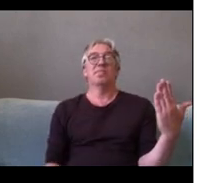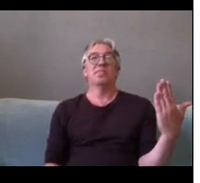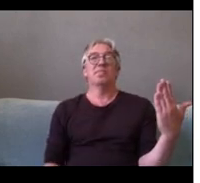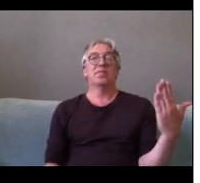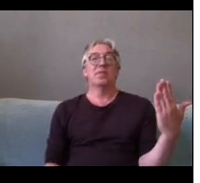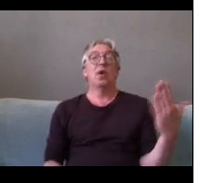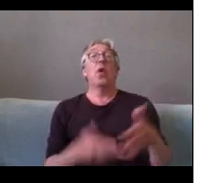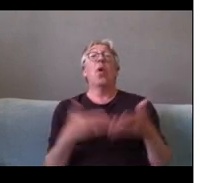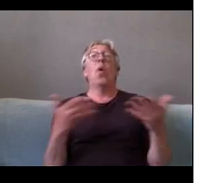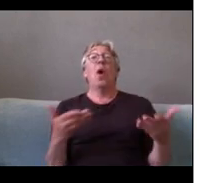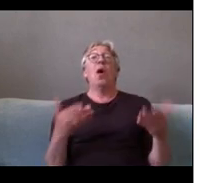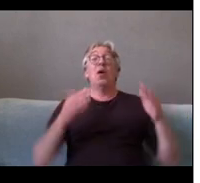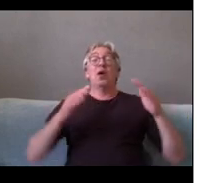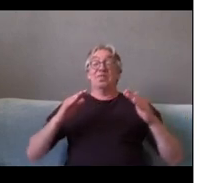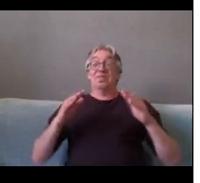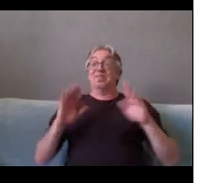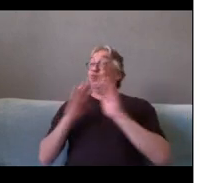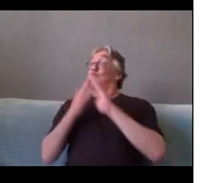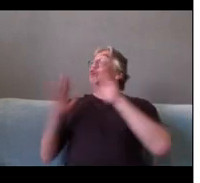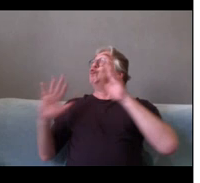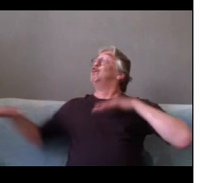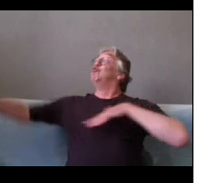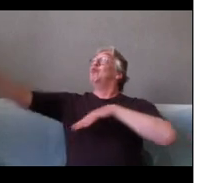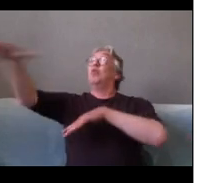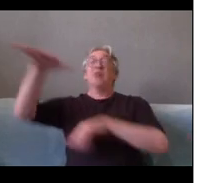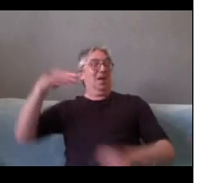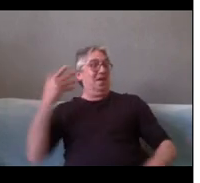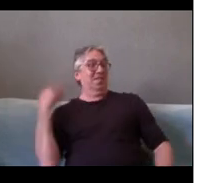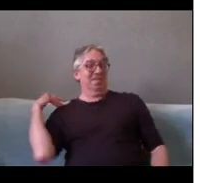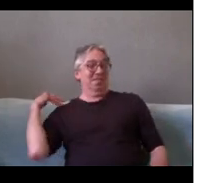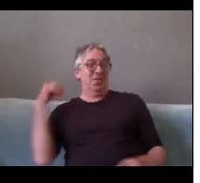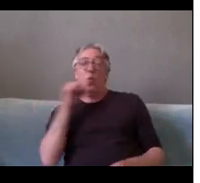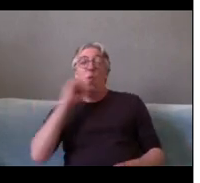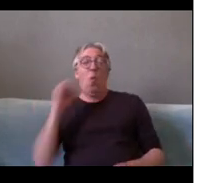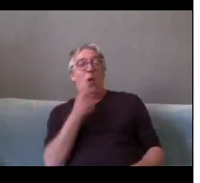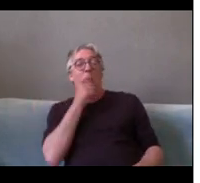So even enumerator, there is a direct translation of these terms